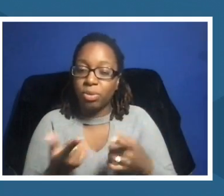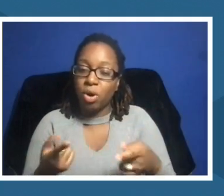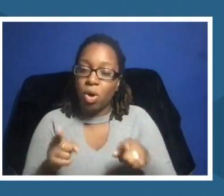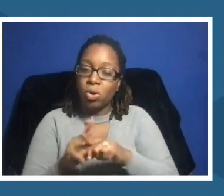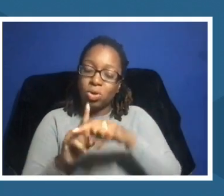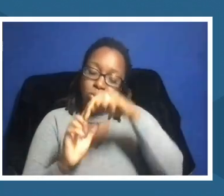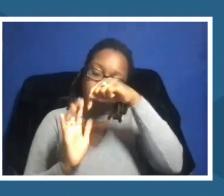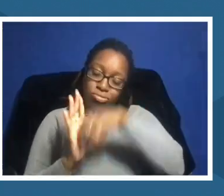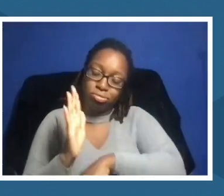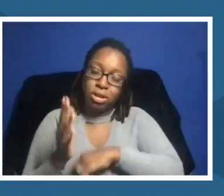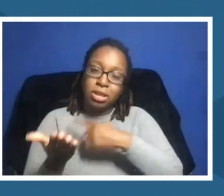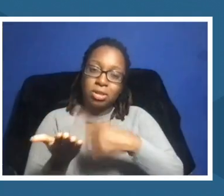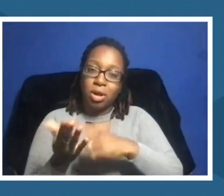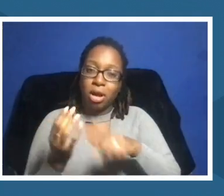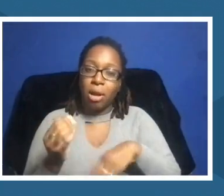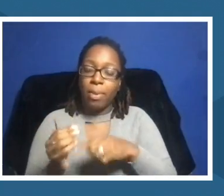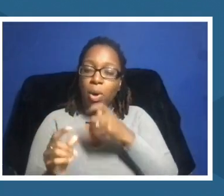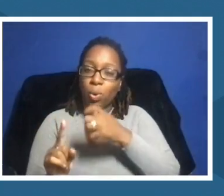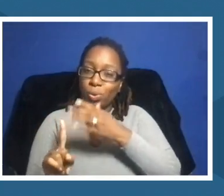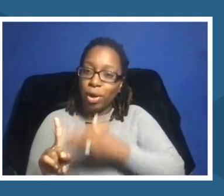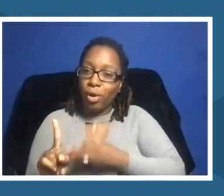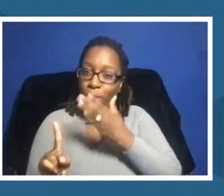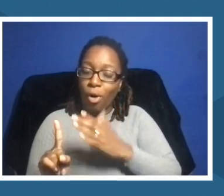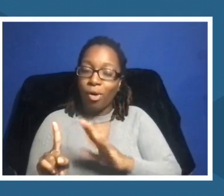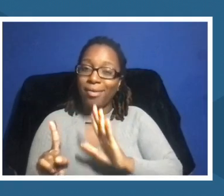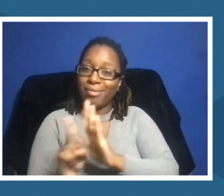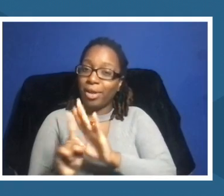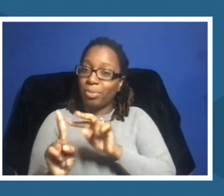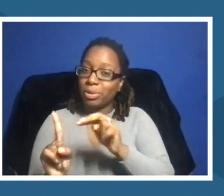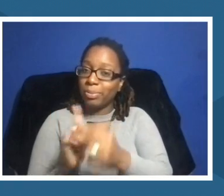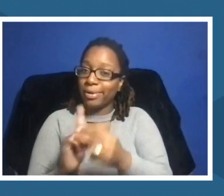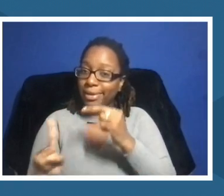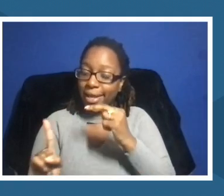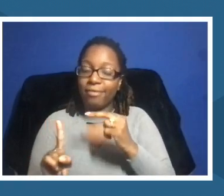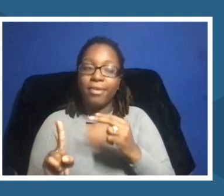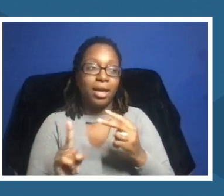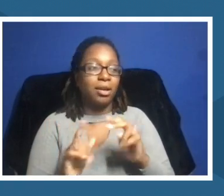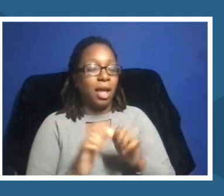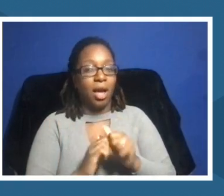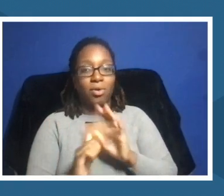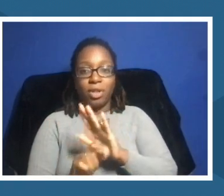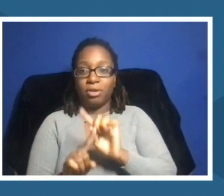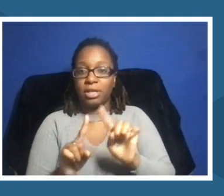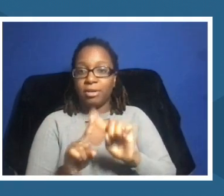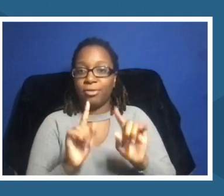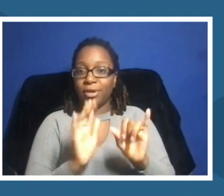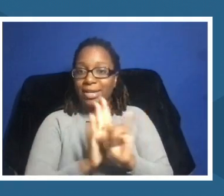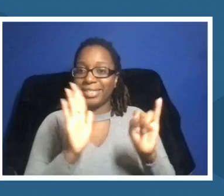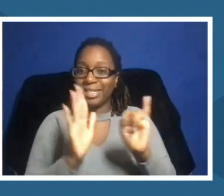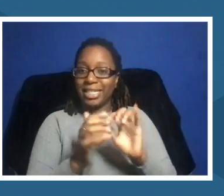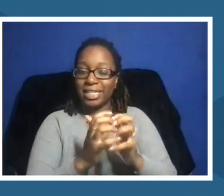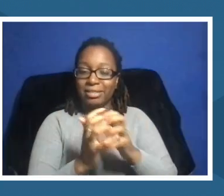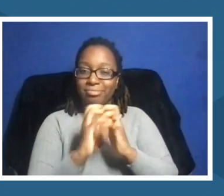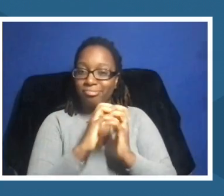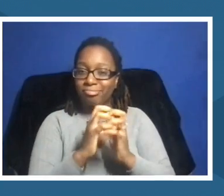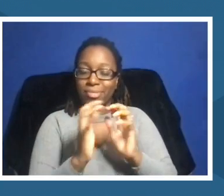perspective that they have as a result of all of the different intersectional identities that they hold